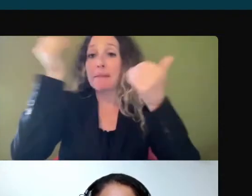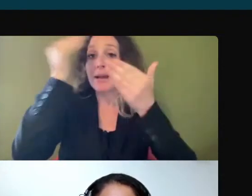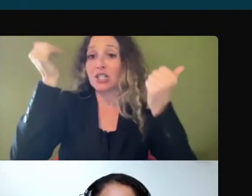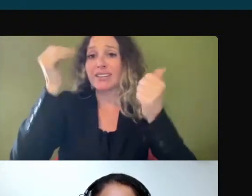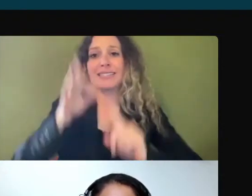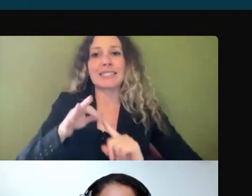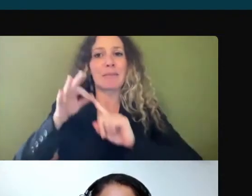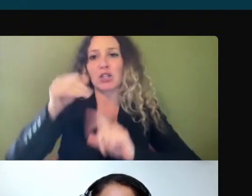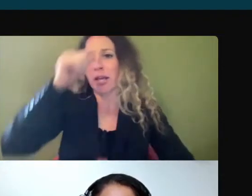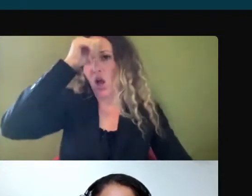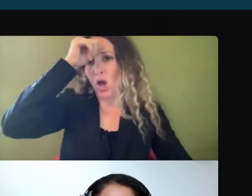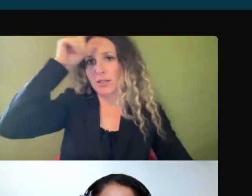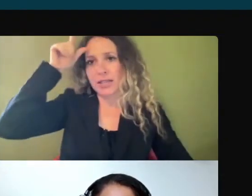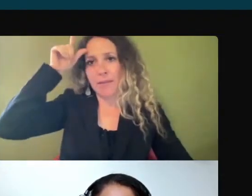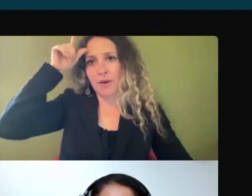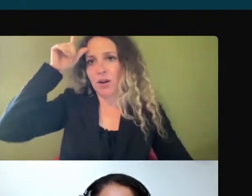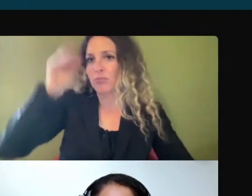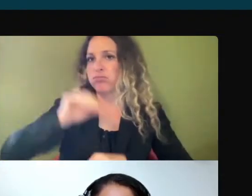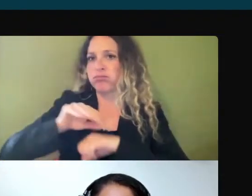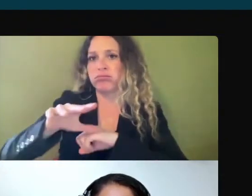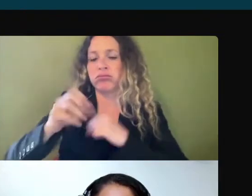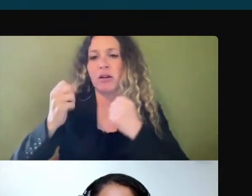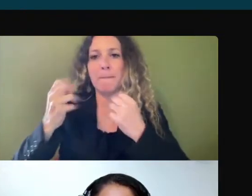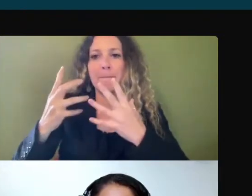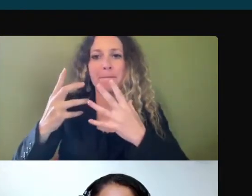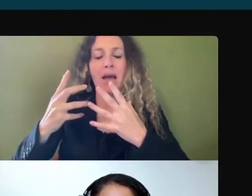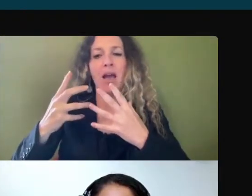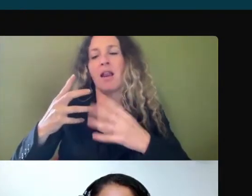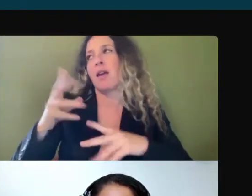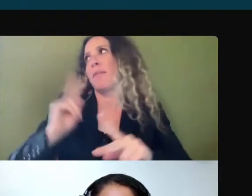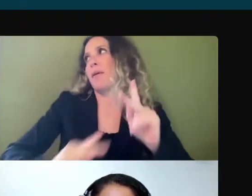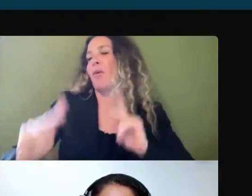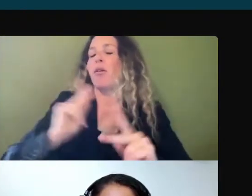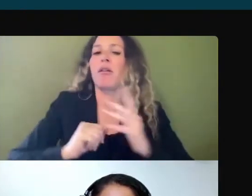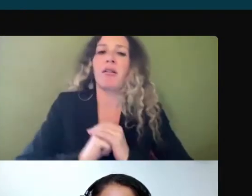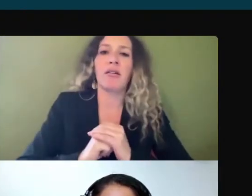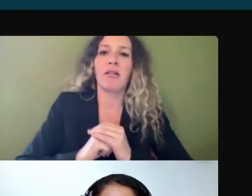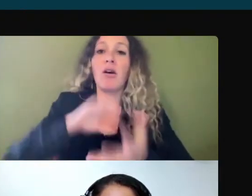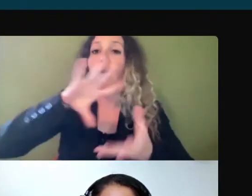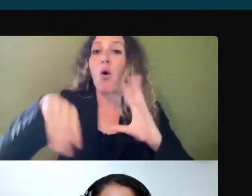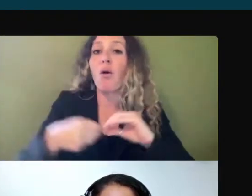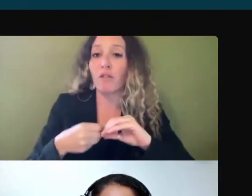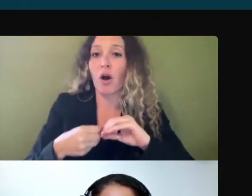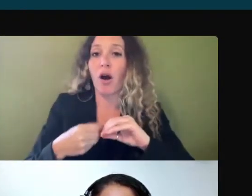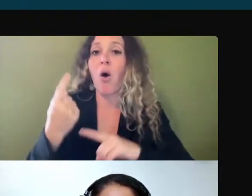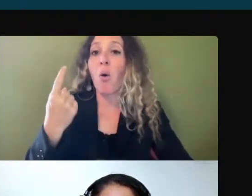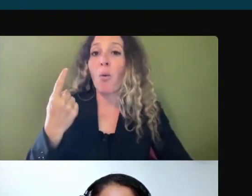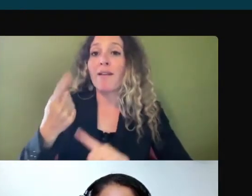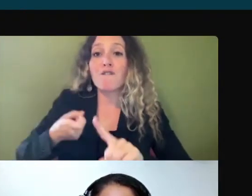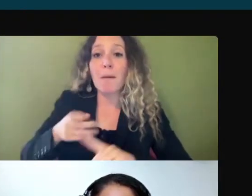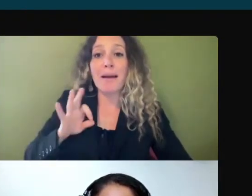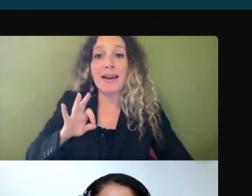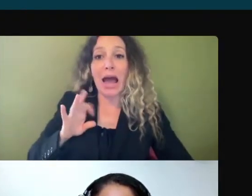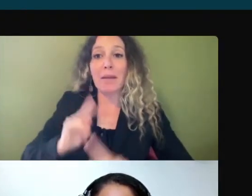affects so many individuals. Overall, one in nine persons in the United States over the age